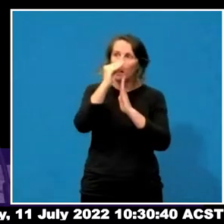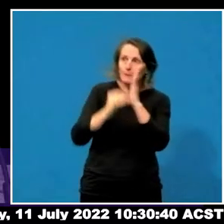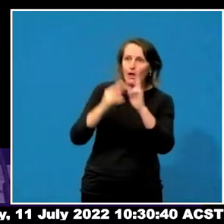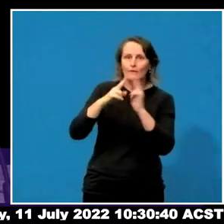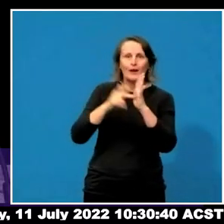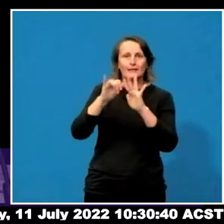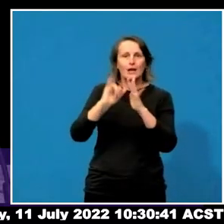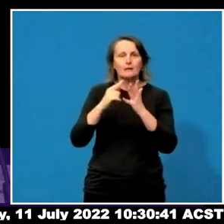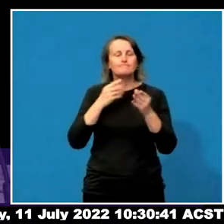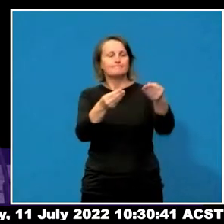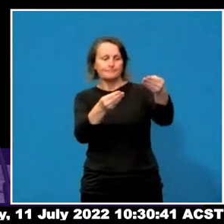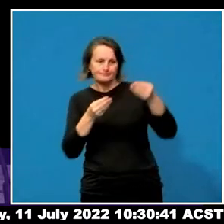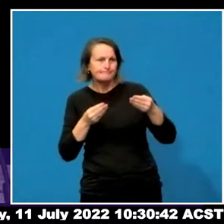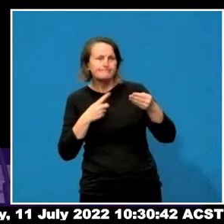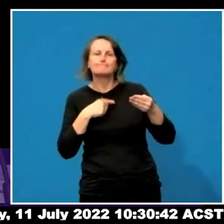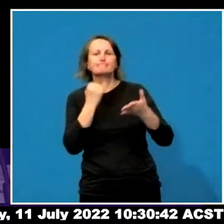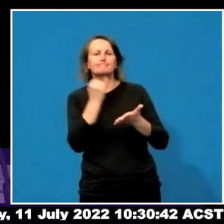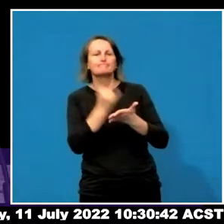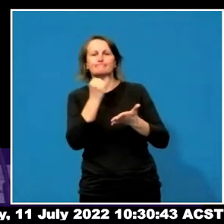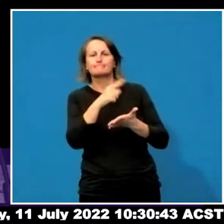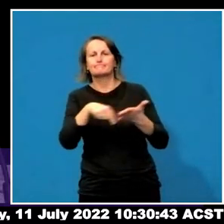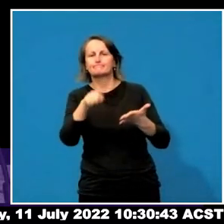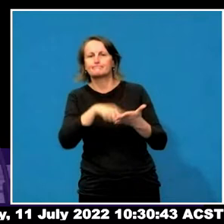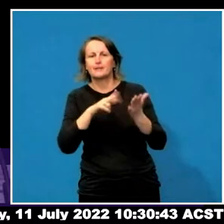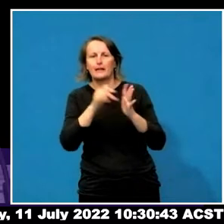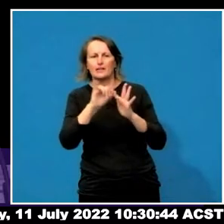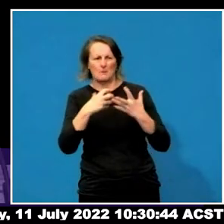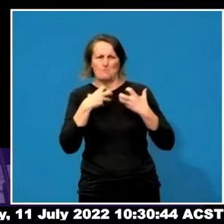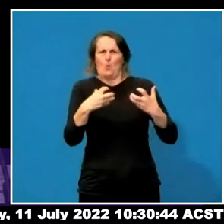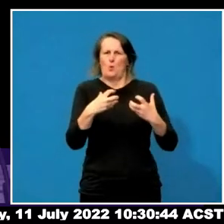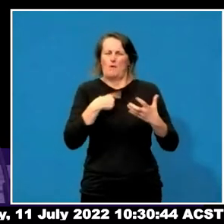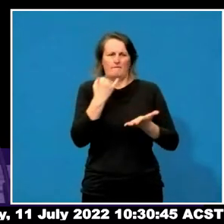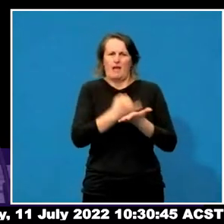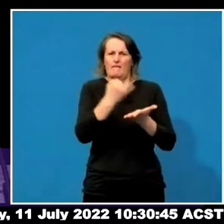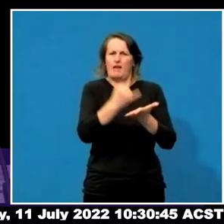to participate in the NDIS, at a higher rate than applicants in the major cities.